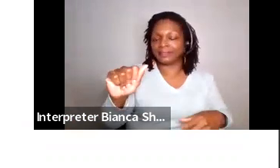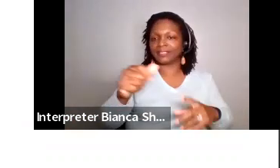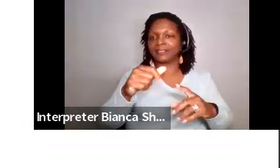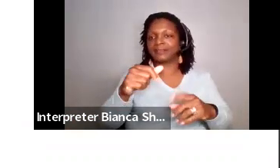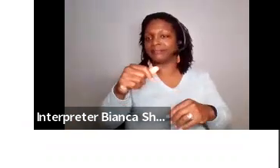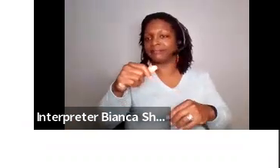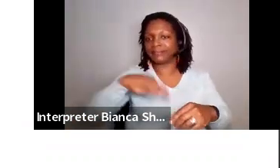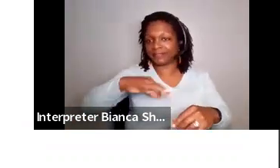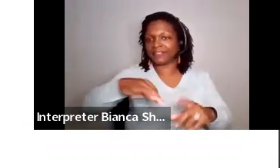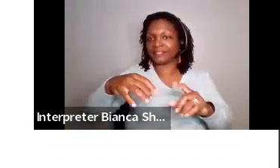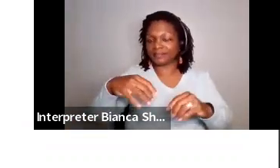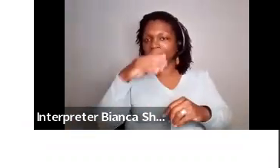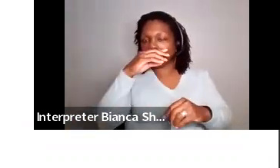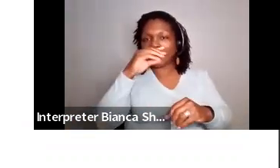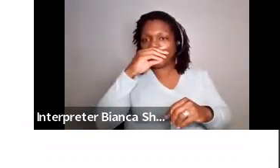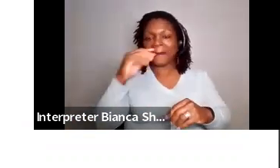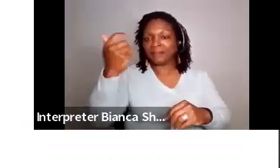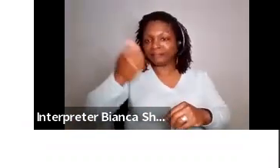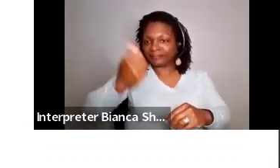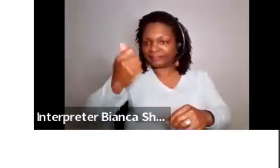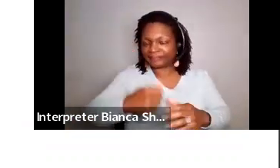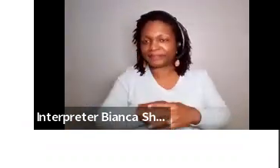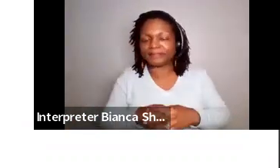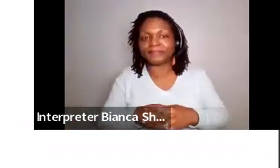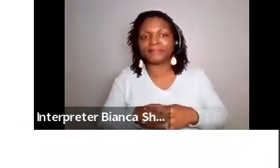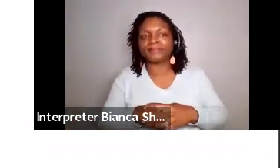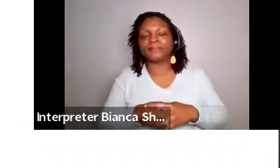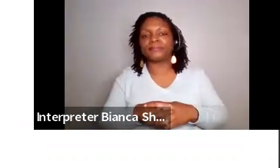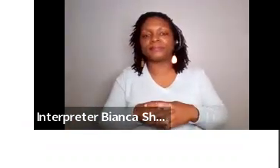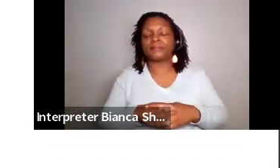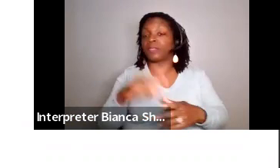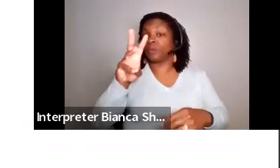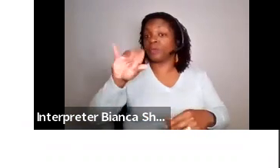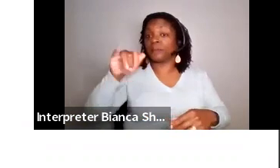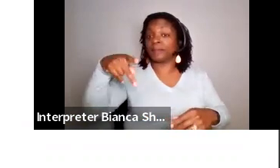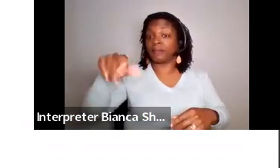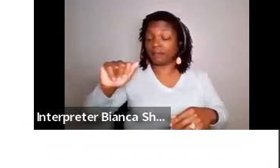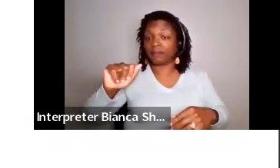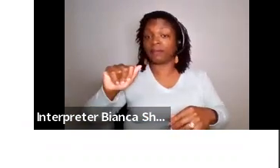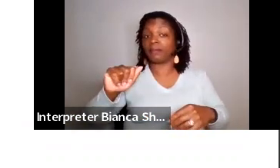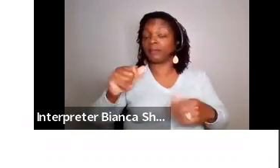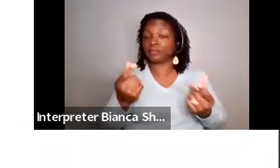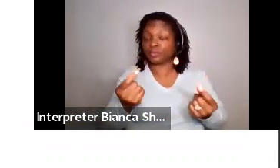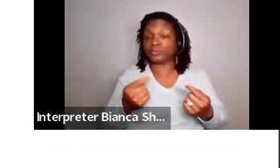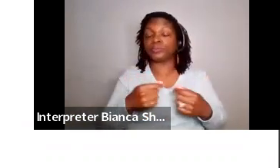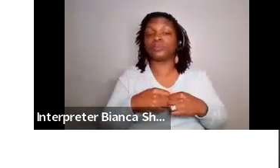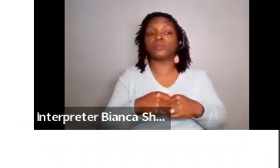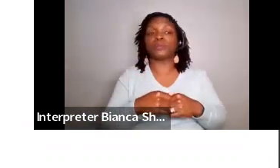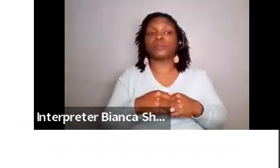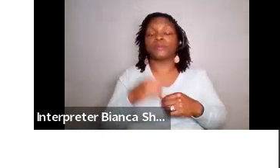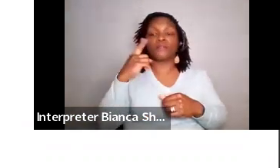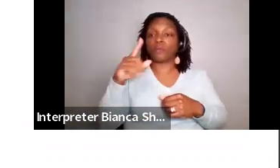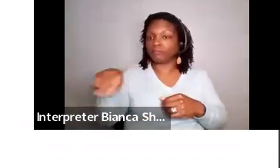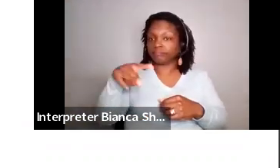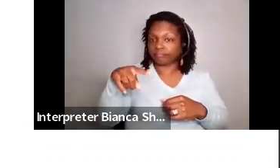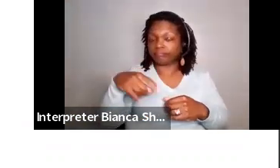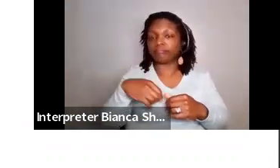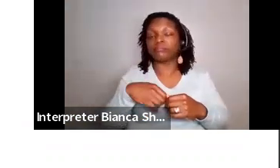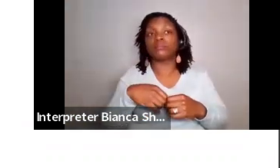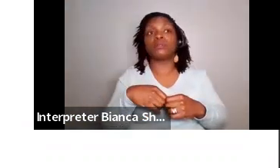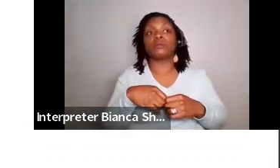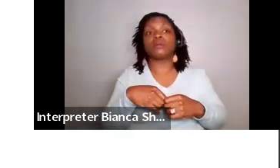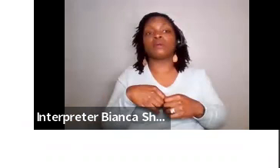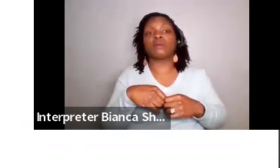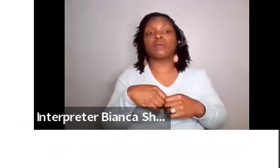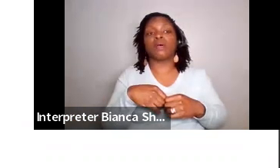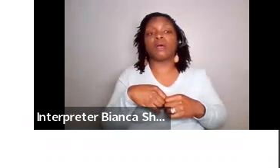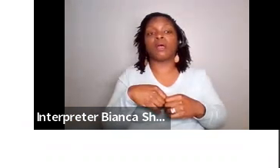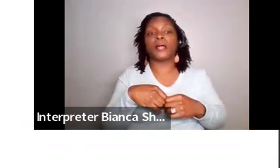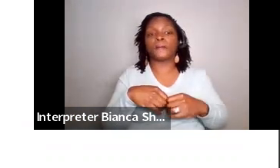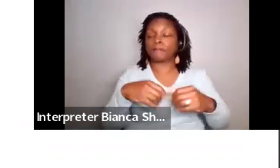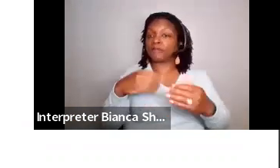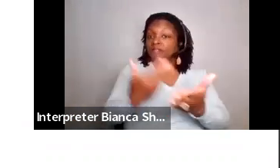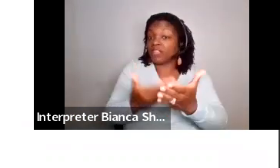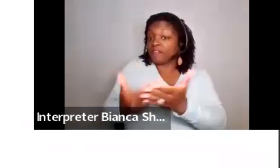And who excuse me, what can whip and do for the beneficiary that would include sisters very fine benefits.